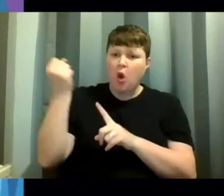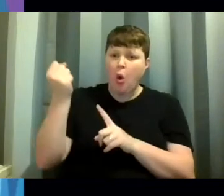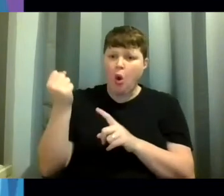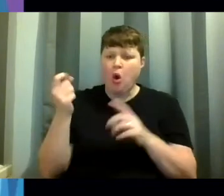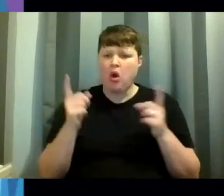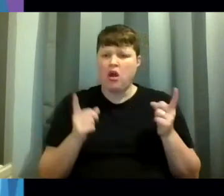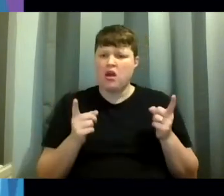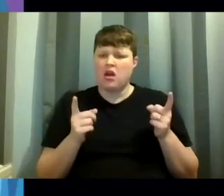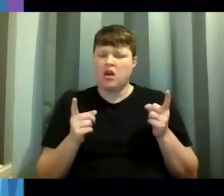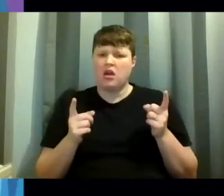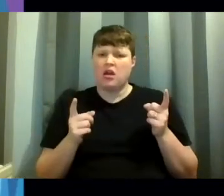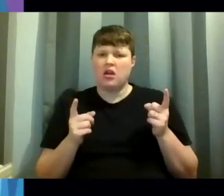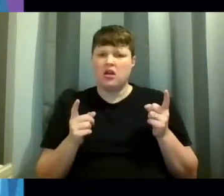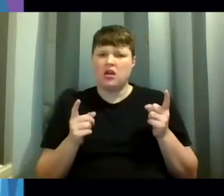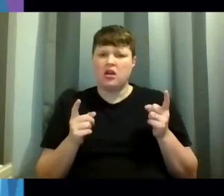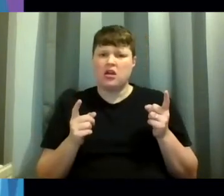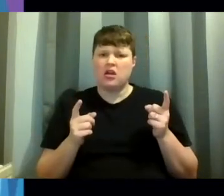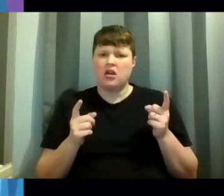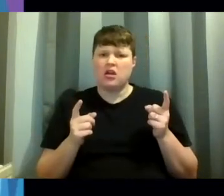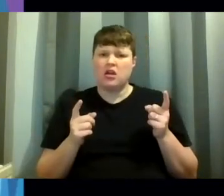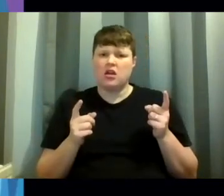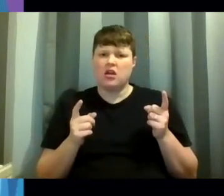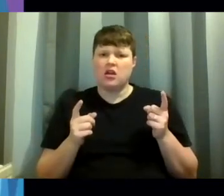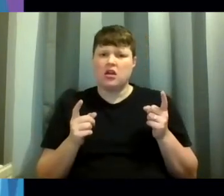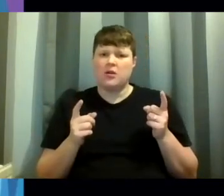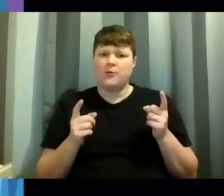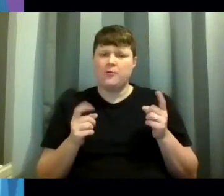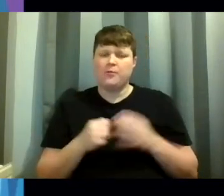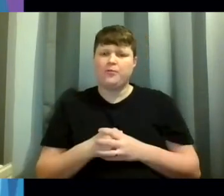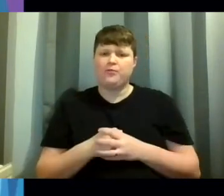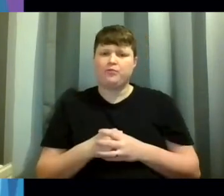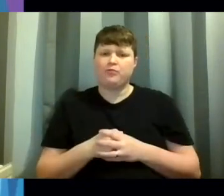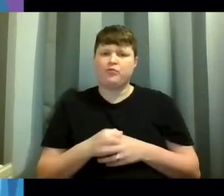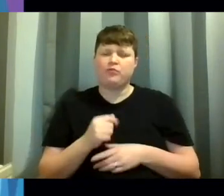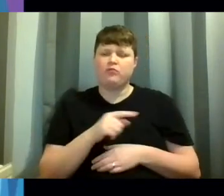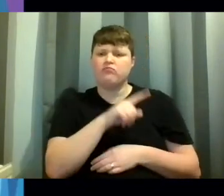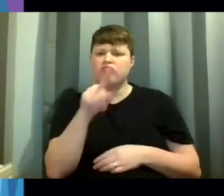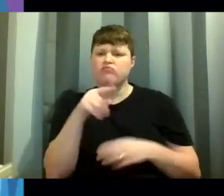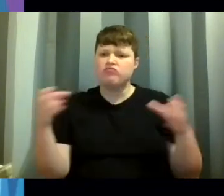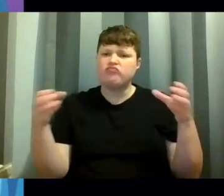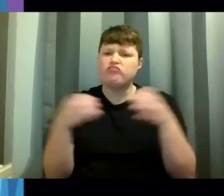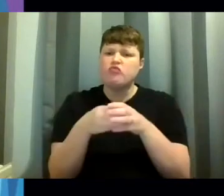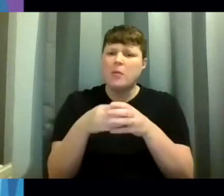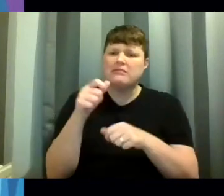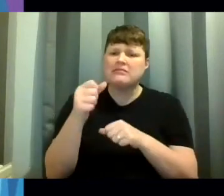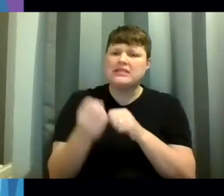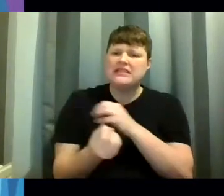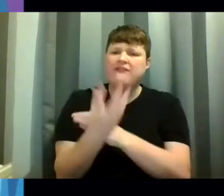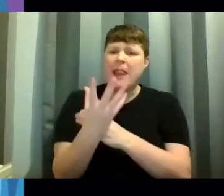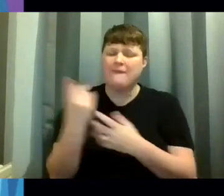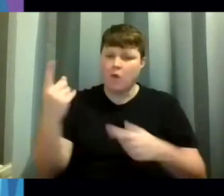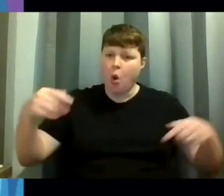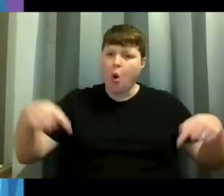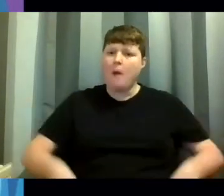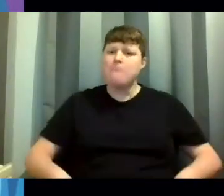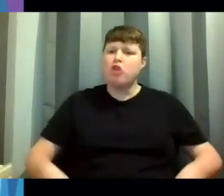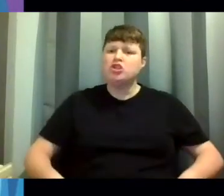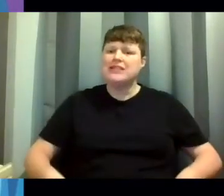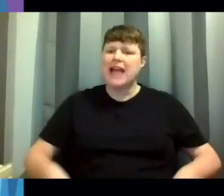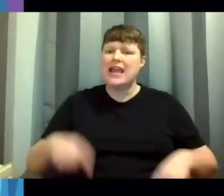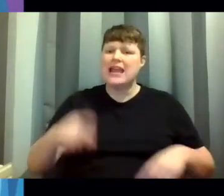while ago, a group have developed a treatment used for prostate cancer where the patient